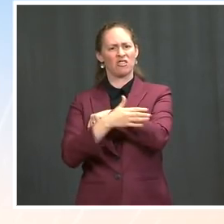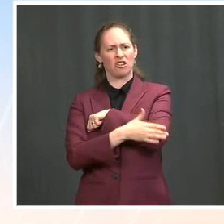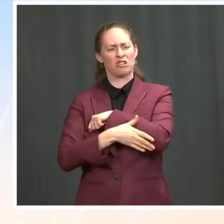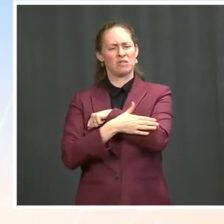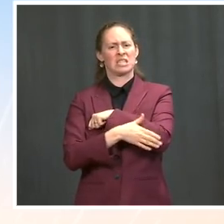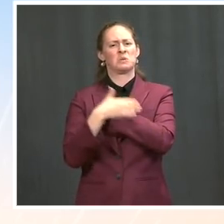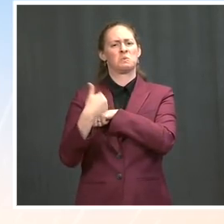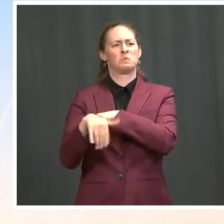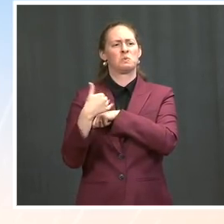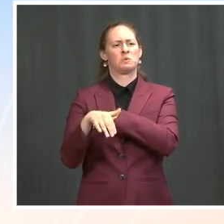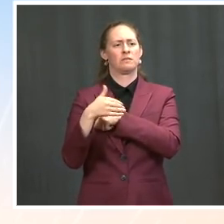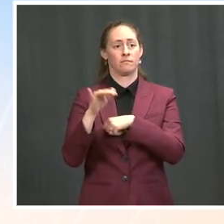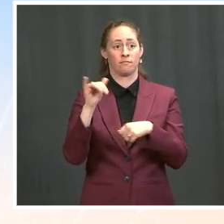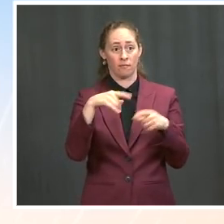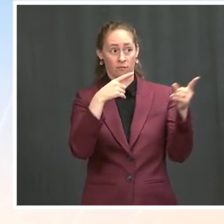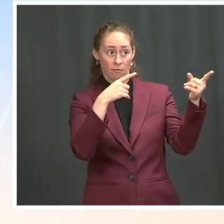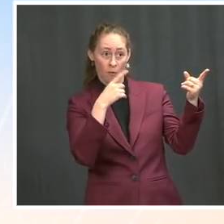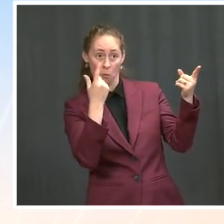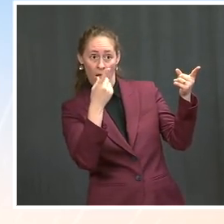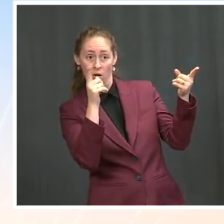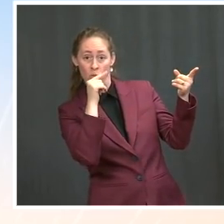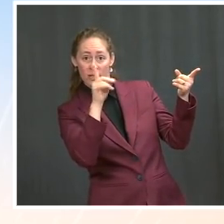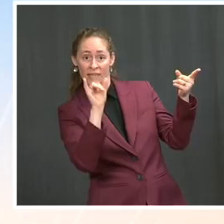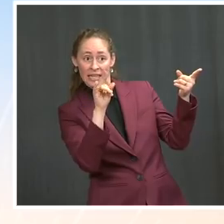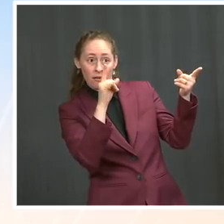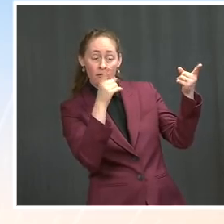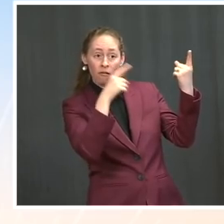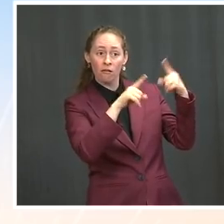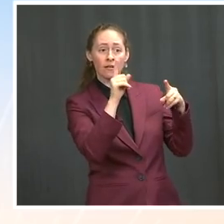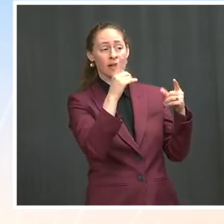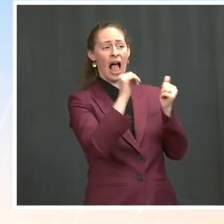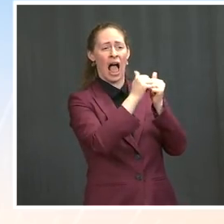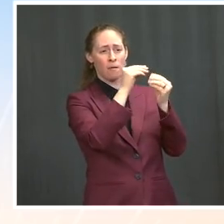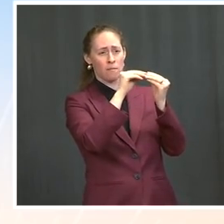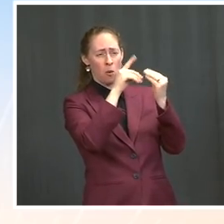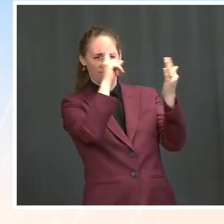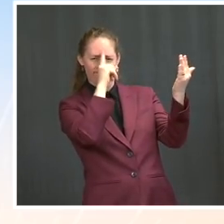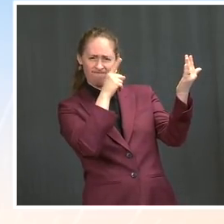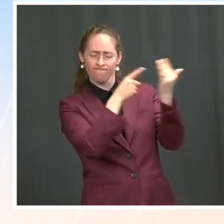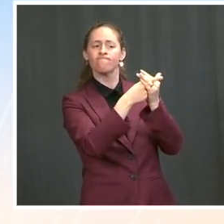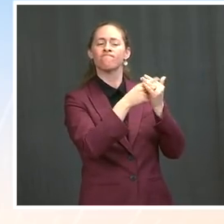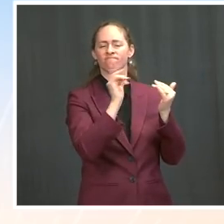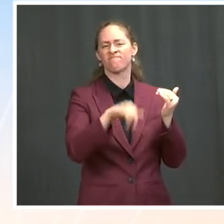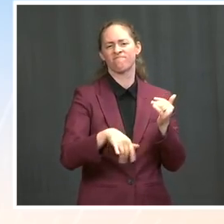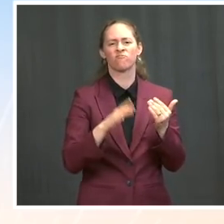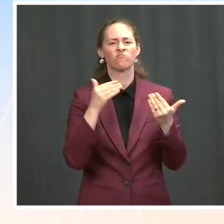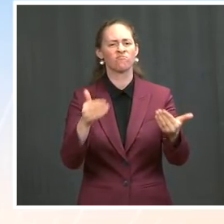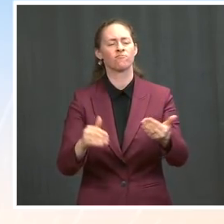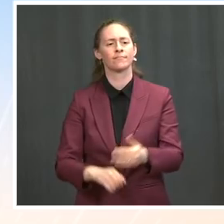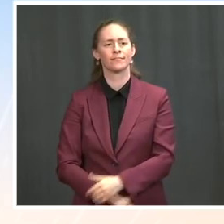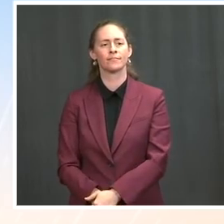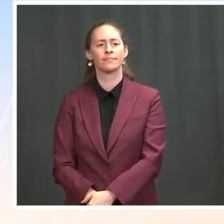because we felt these would be the most effective means of sending that clear message. Go ahead. The Press: Why hasn't the President nominated anyone